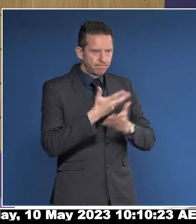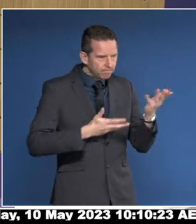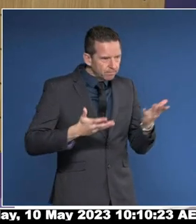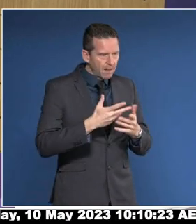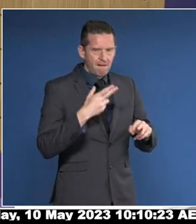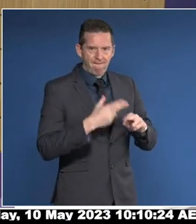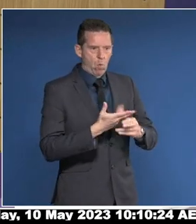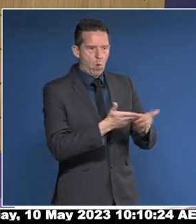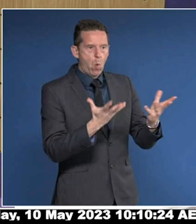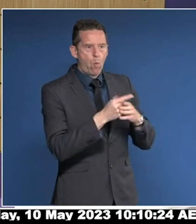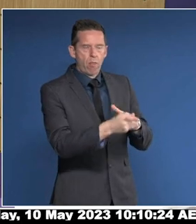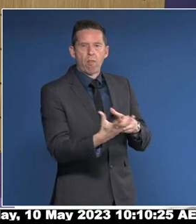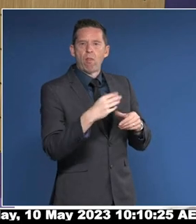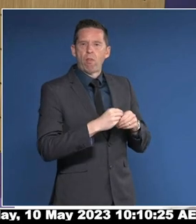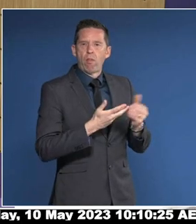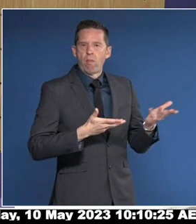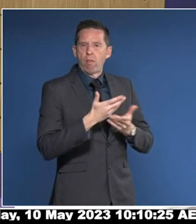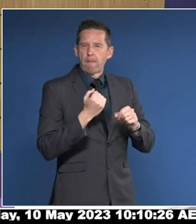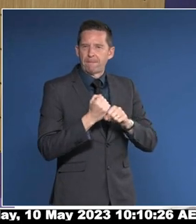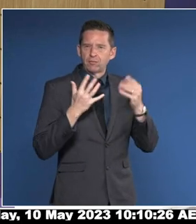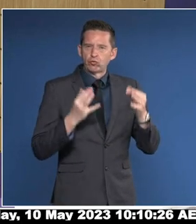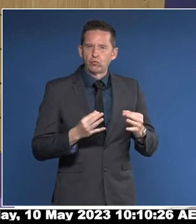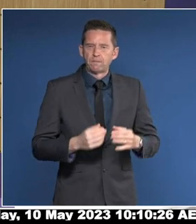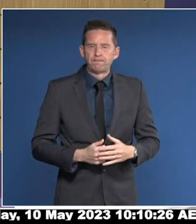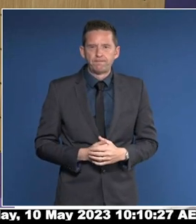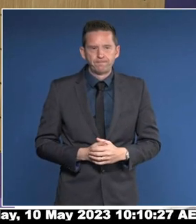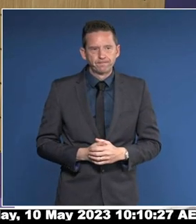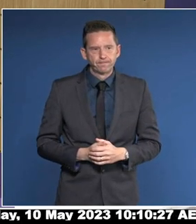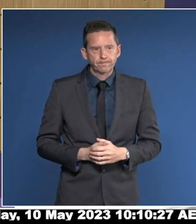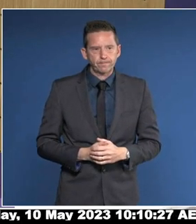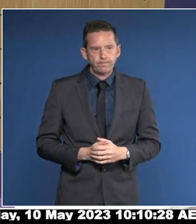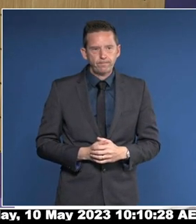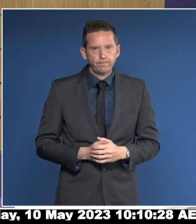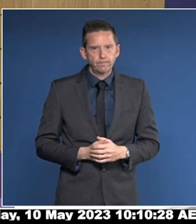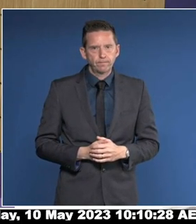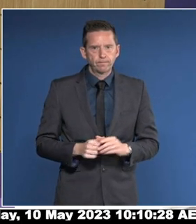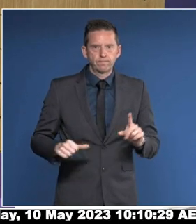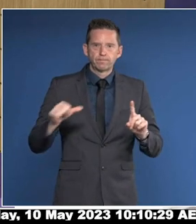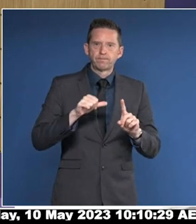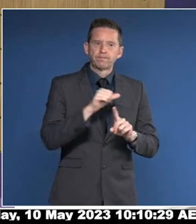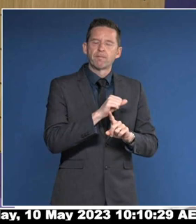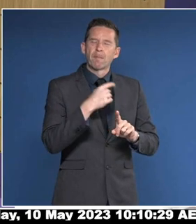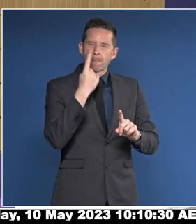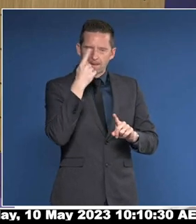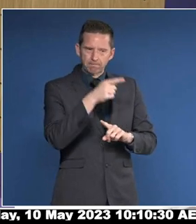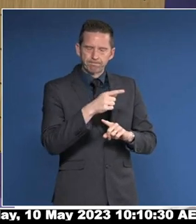And so I just want to go back. Ms Eastman was asking you questions about SCAN, and there were a number of SCAN